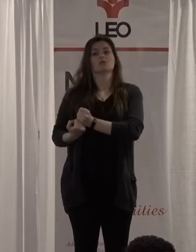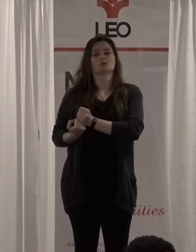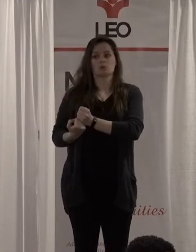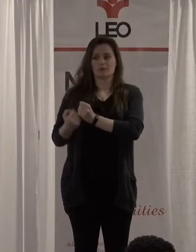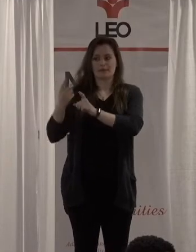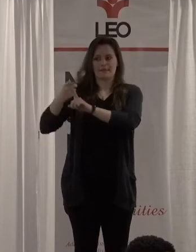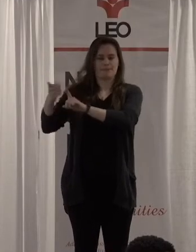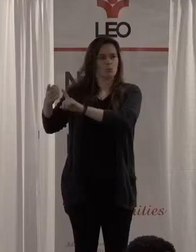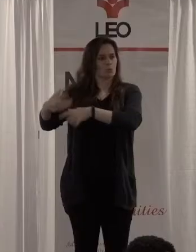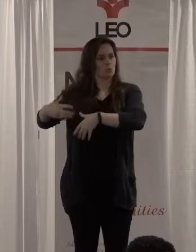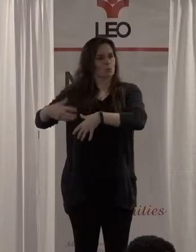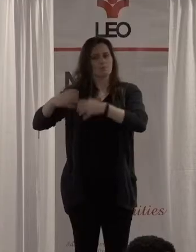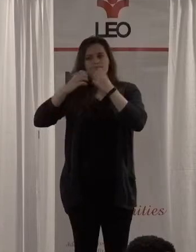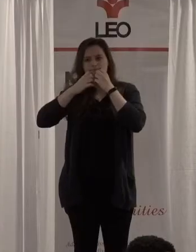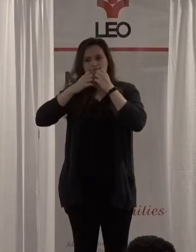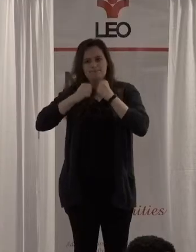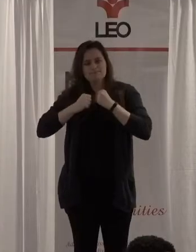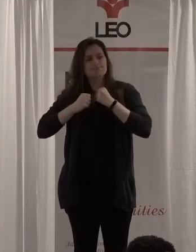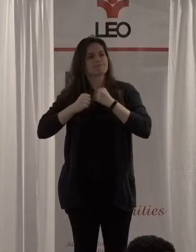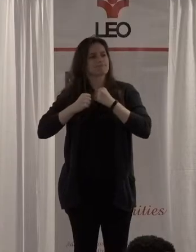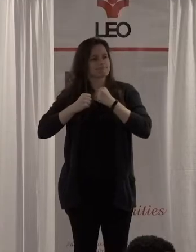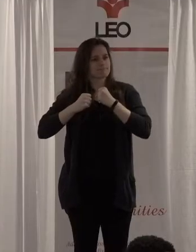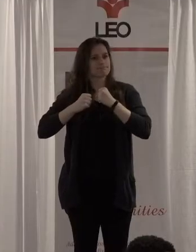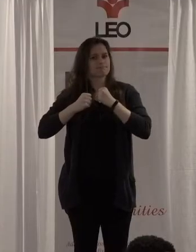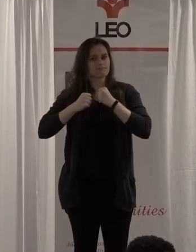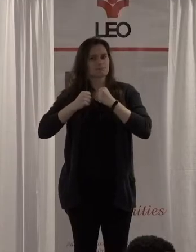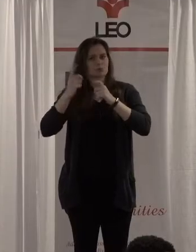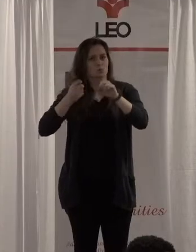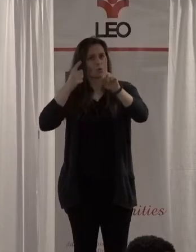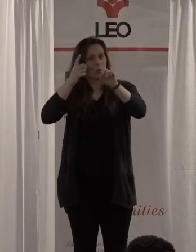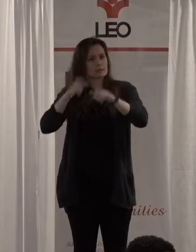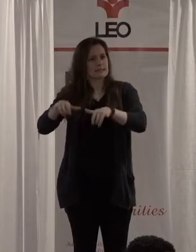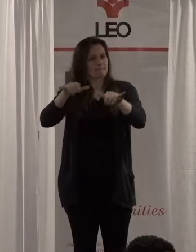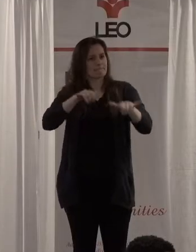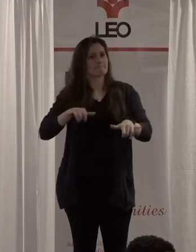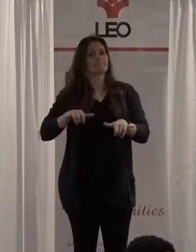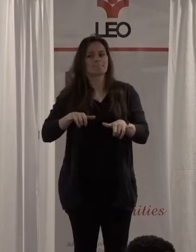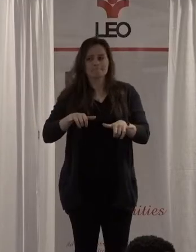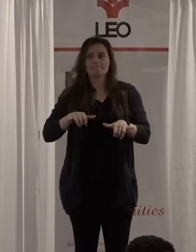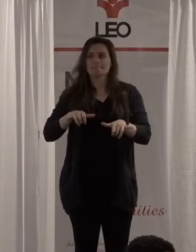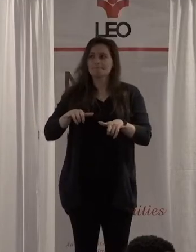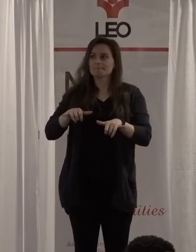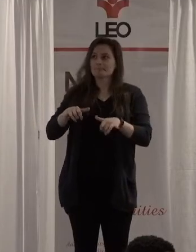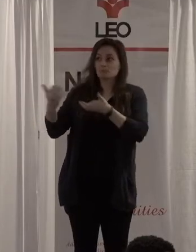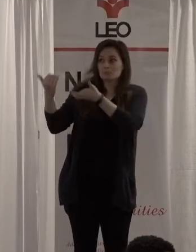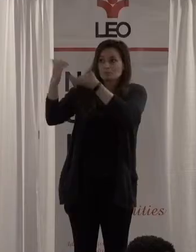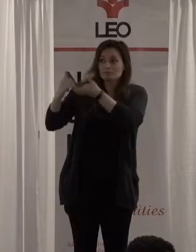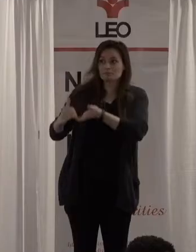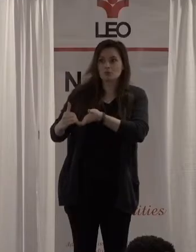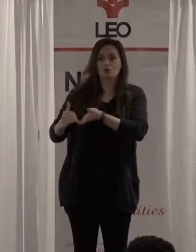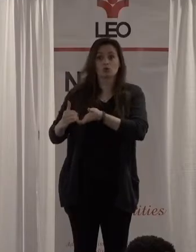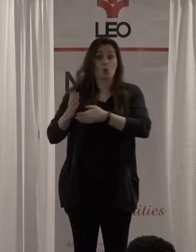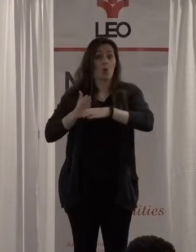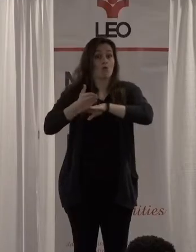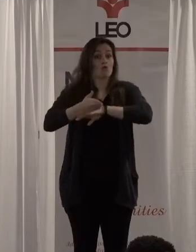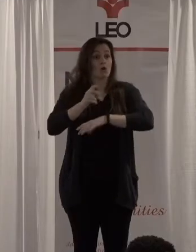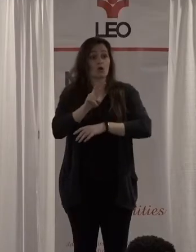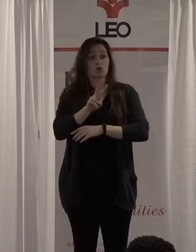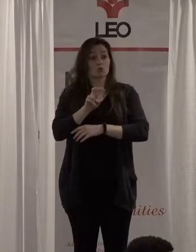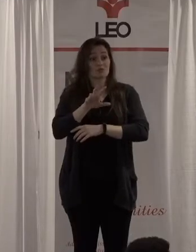AND ARE AS EQUALLY AS PASSIONATE ABOUT THIS AS WE ARE, OVER A QUARTER OF A MILLION DOLLARS, ACTUALLY MORE THAN THAT,